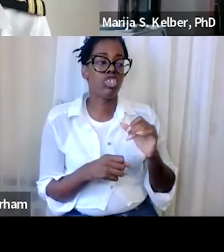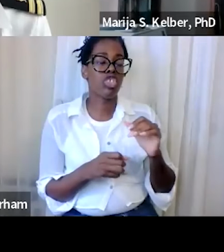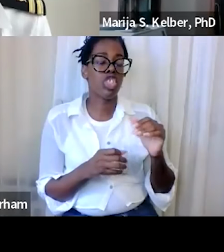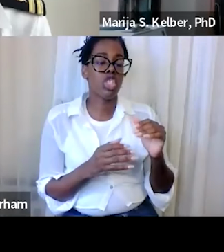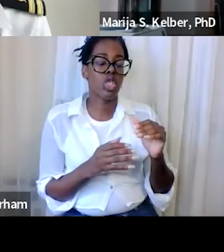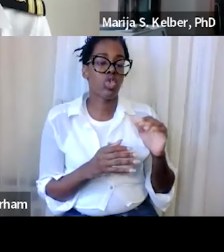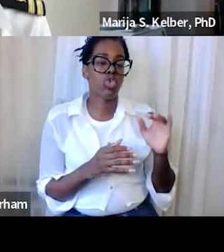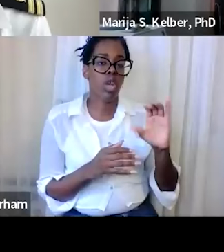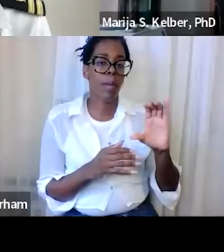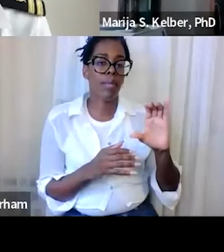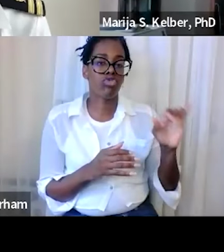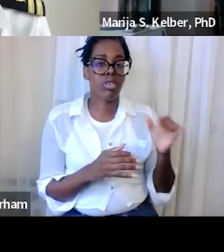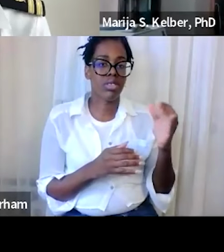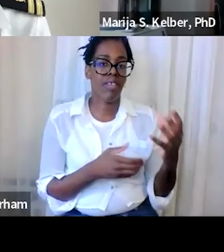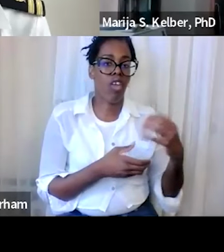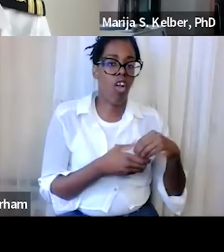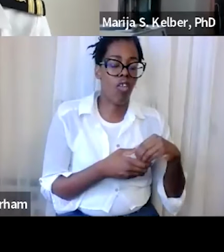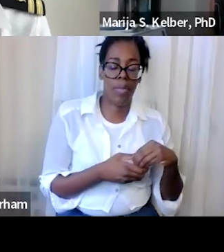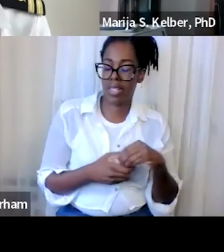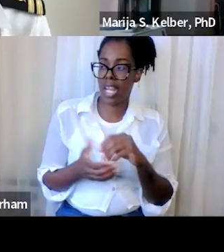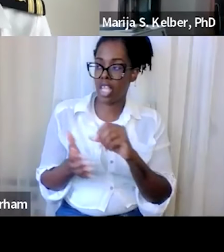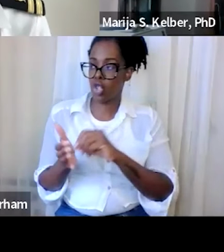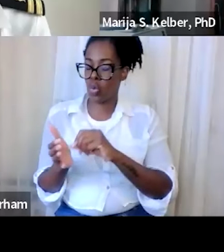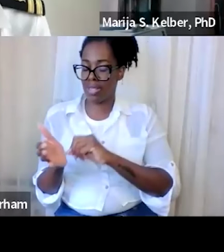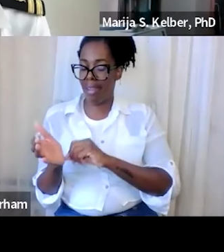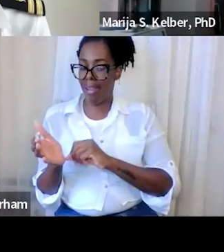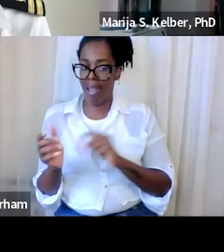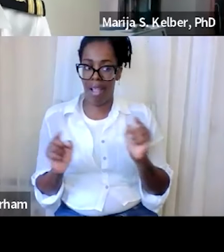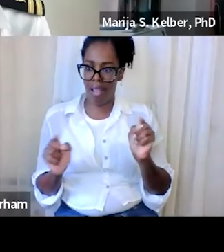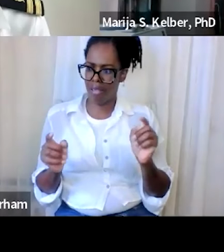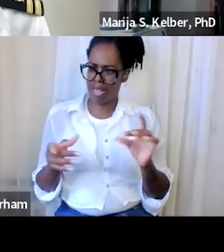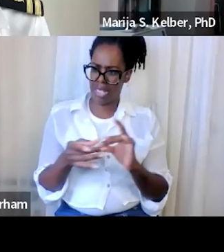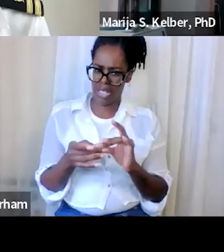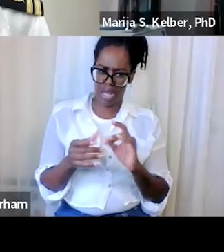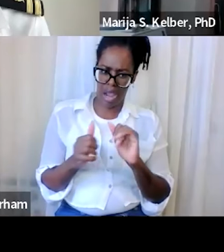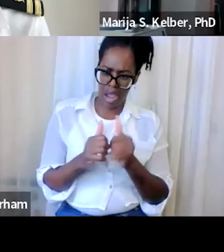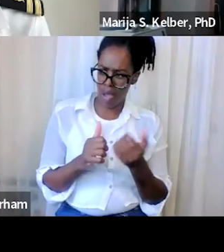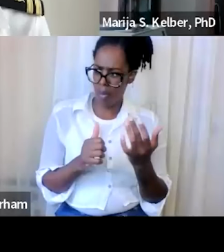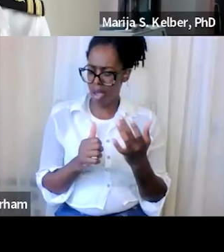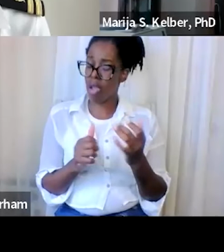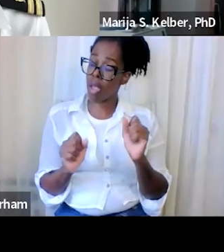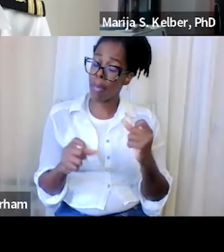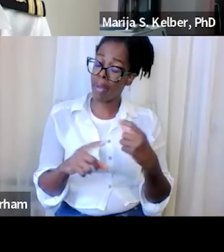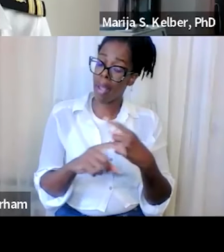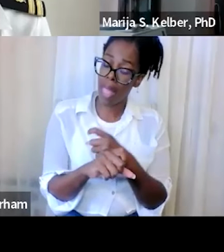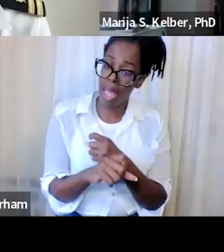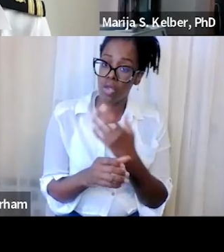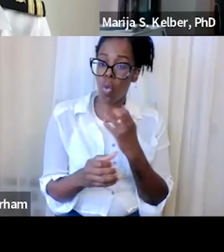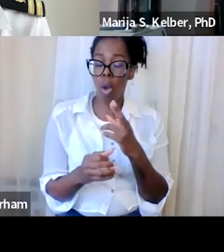So I feel like more research is needed to understand that better because it could be complicated, it could be a number of factors